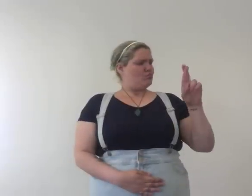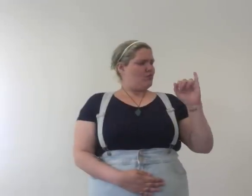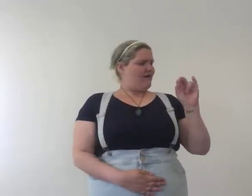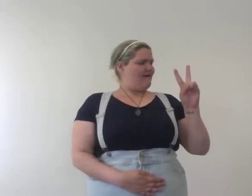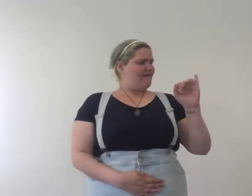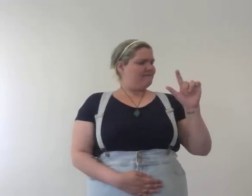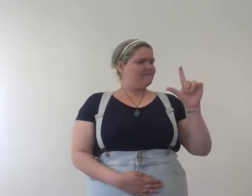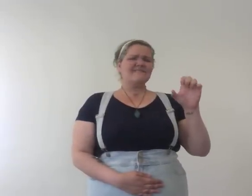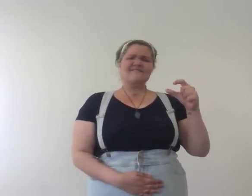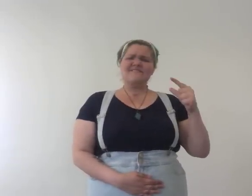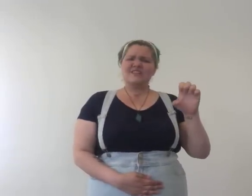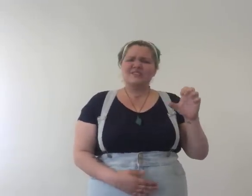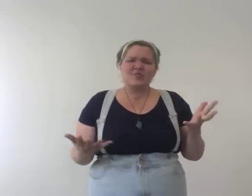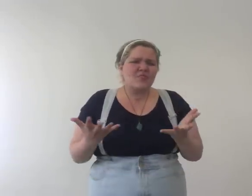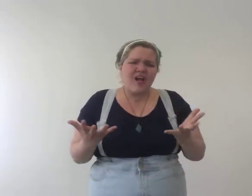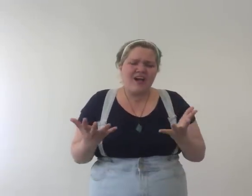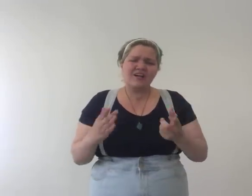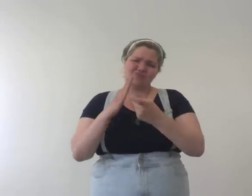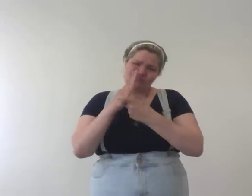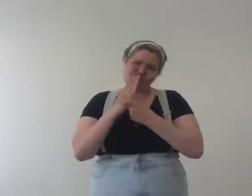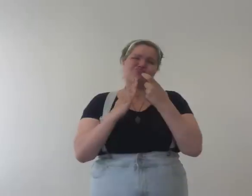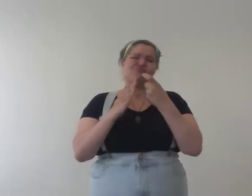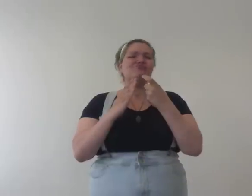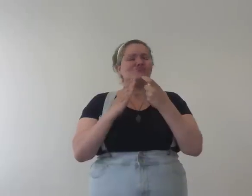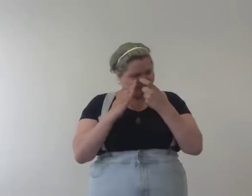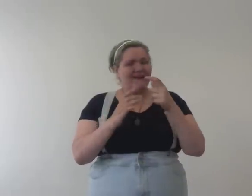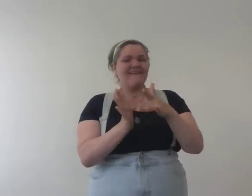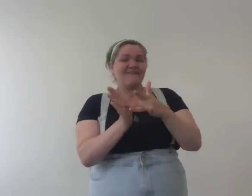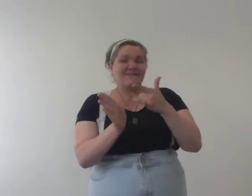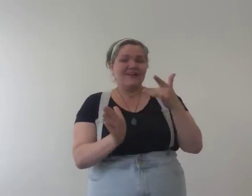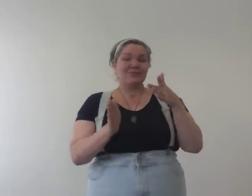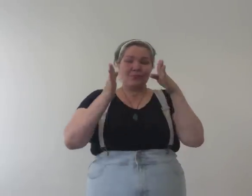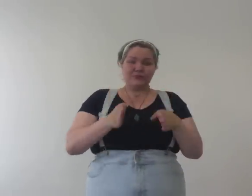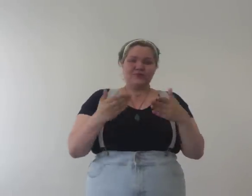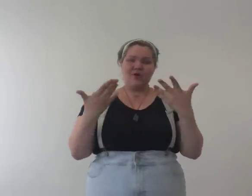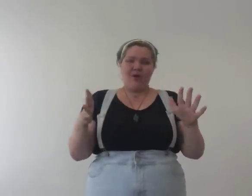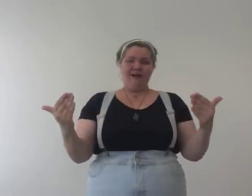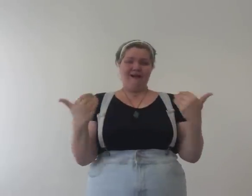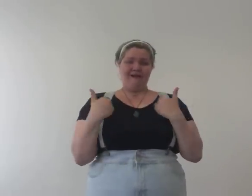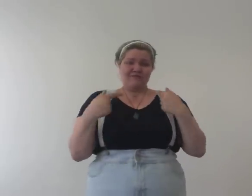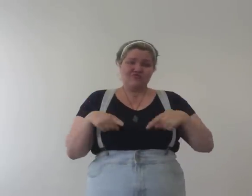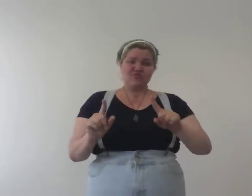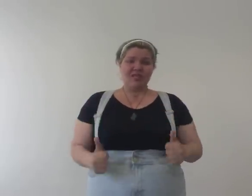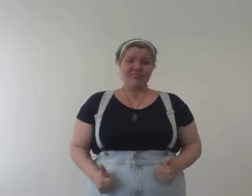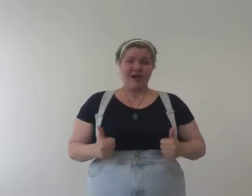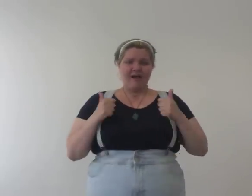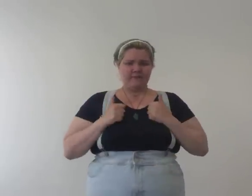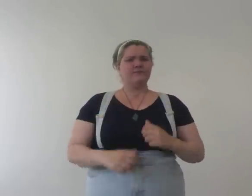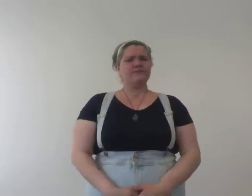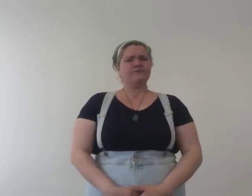Privilege is an automatic advantage that an individual possesses during their lifetime.